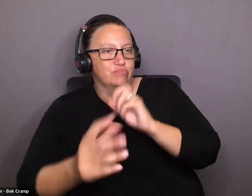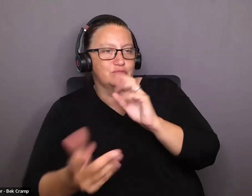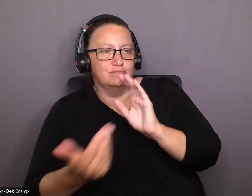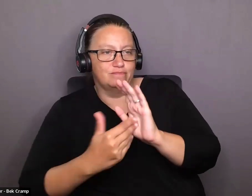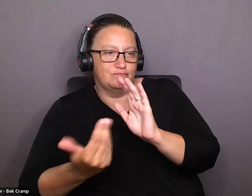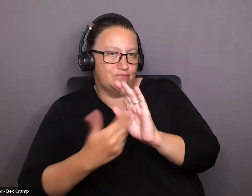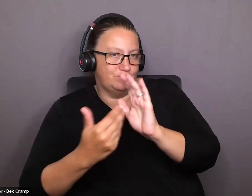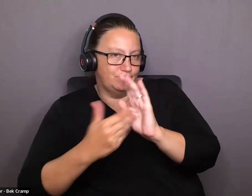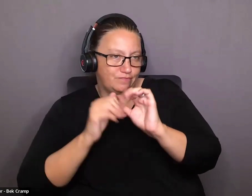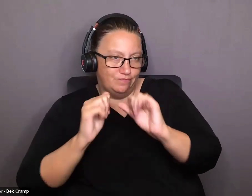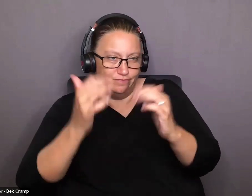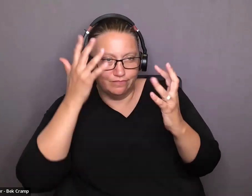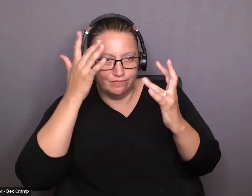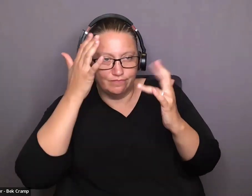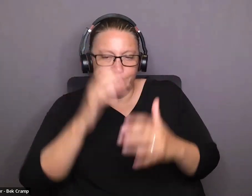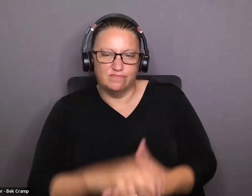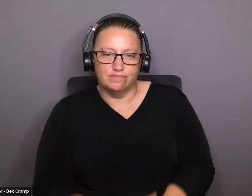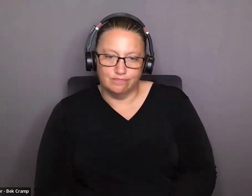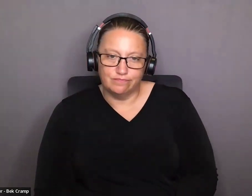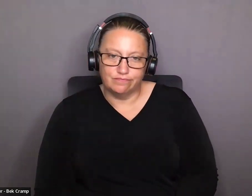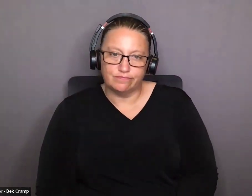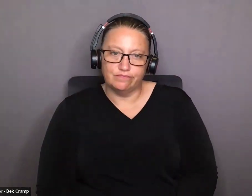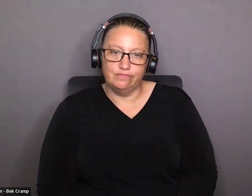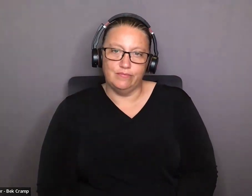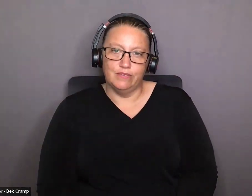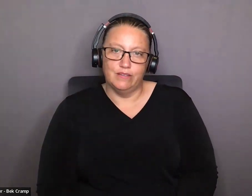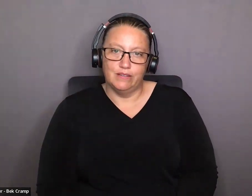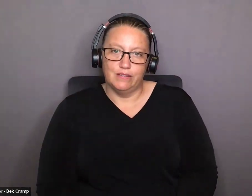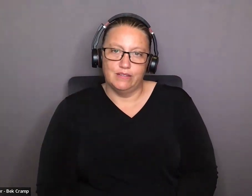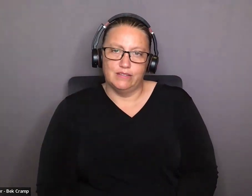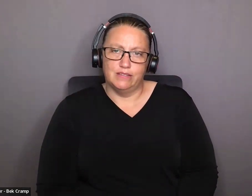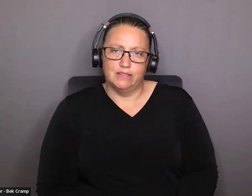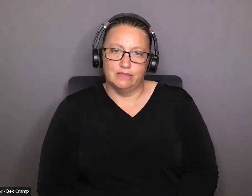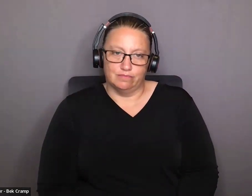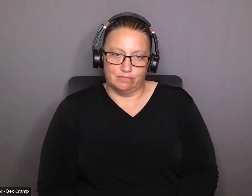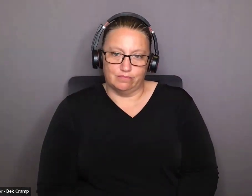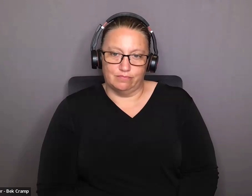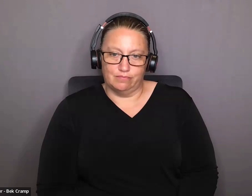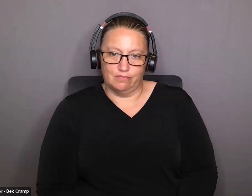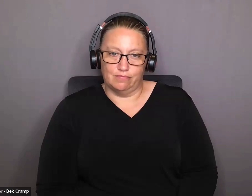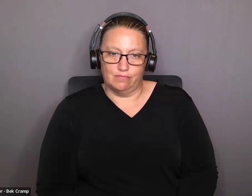thoughtful inputs and comments and experiences. And we will be collecting these, and they will be